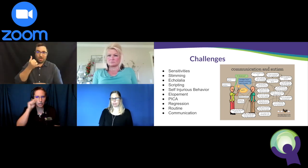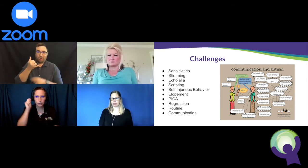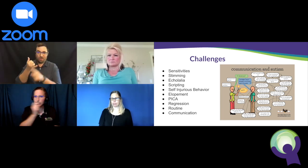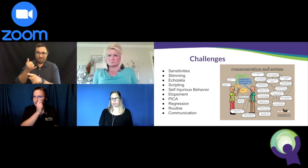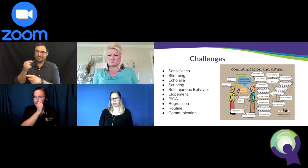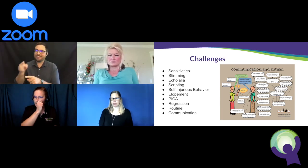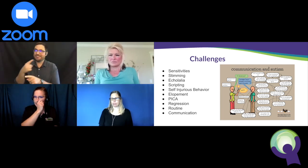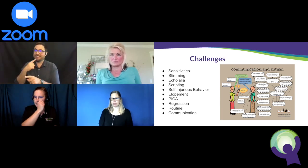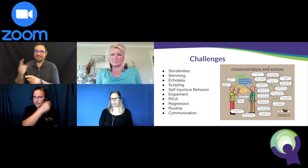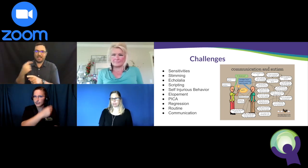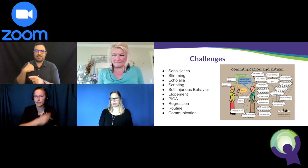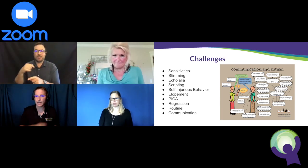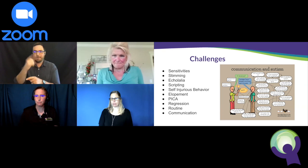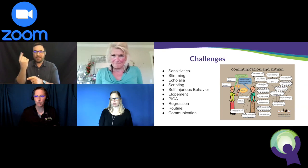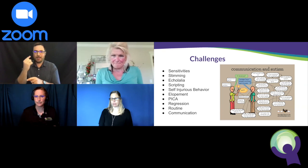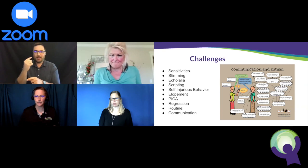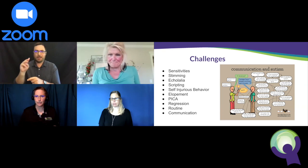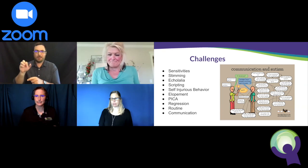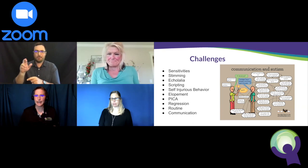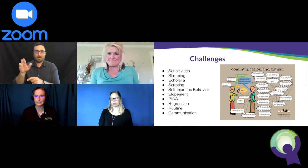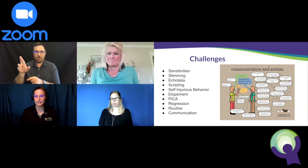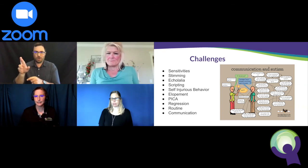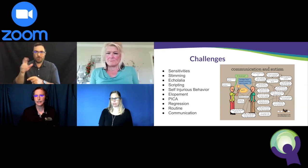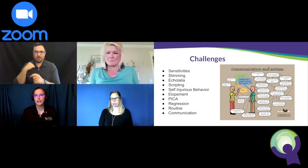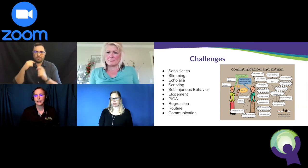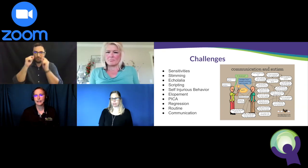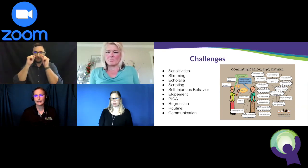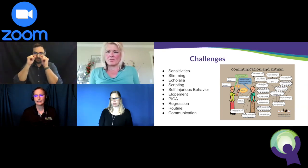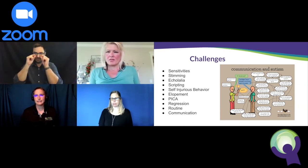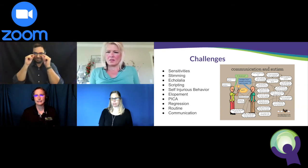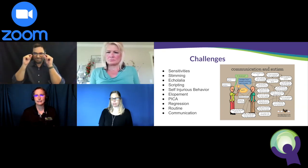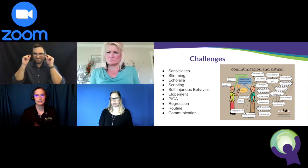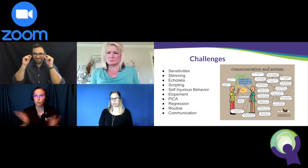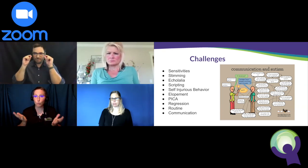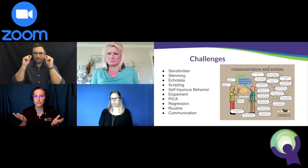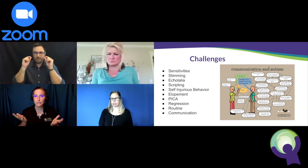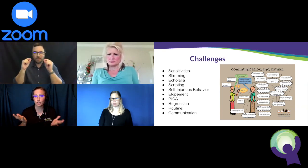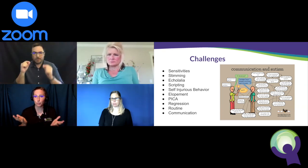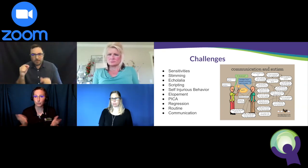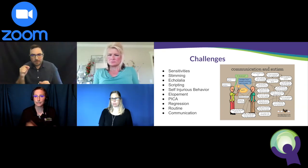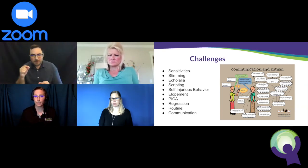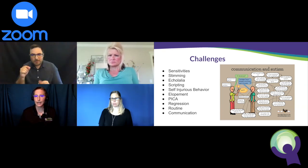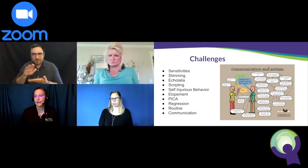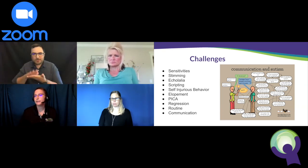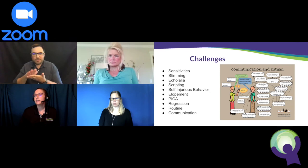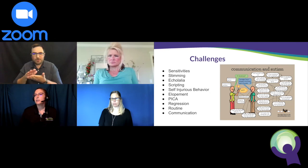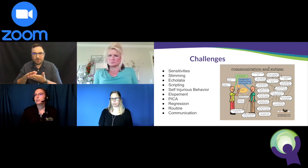underneath his eyes and made marks under his eyes and the school wasn't sure what was going on.